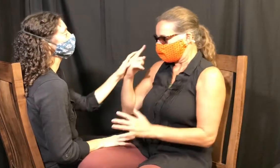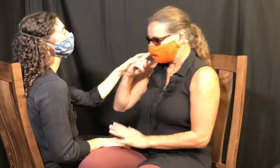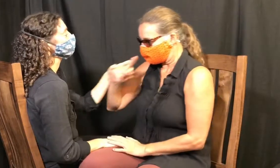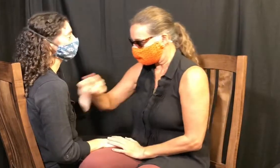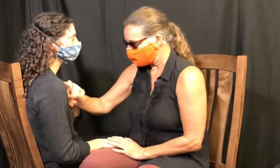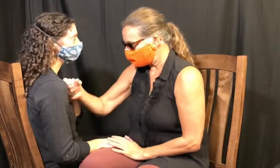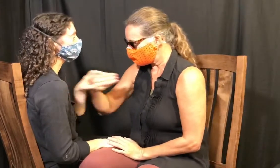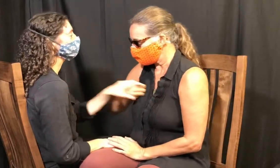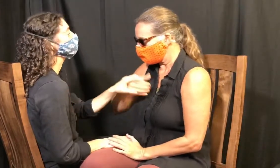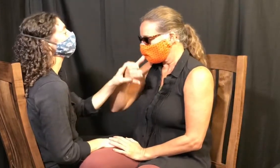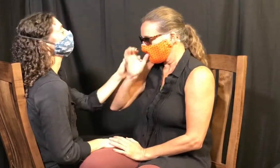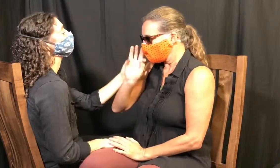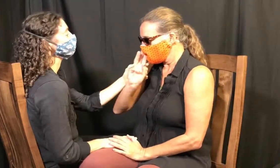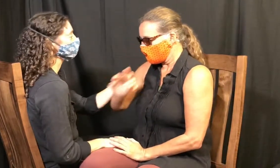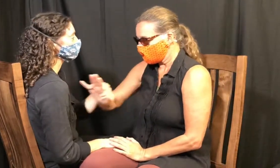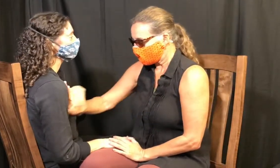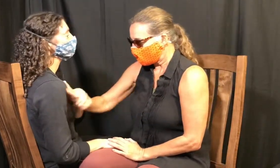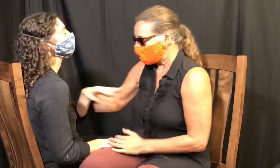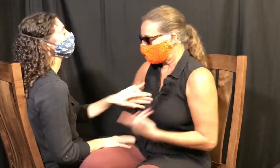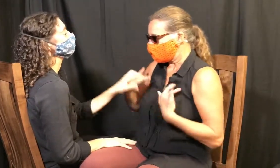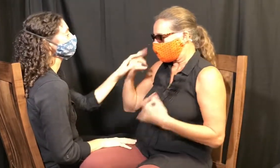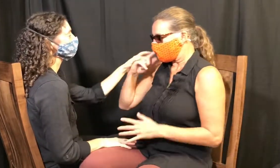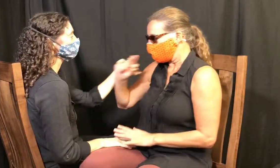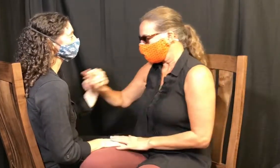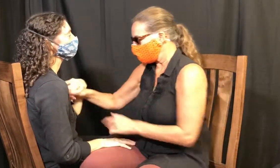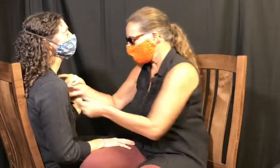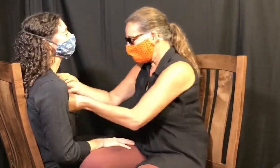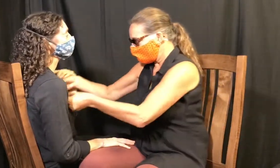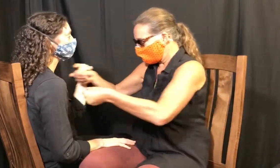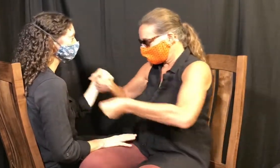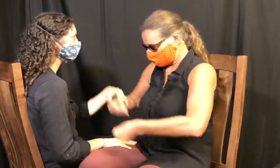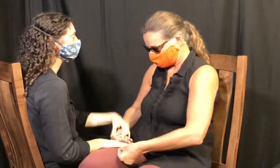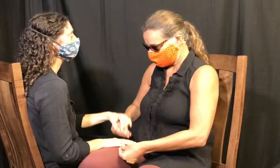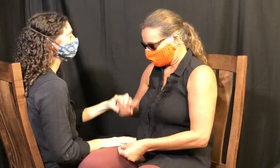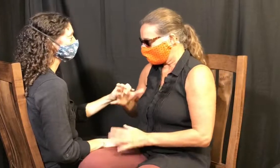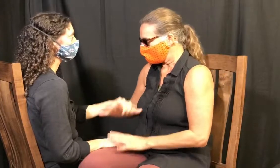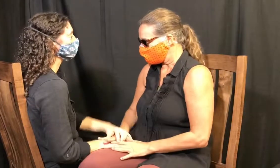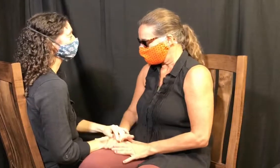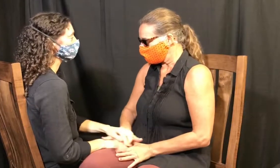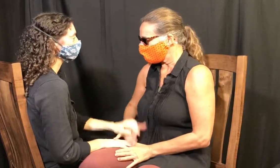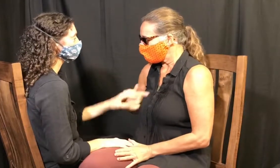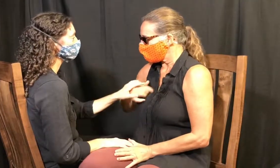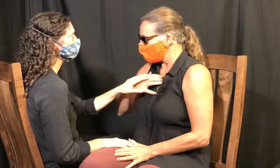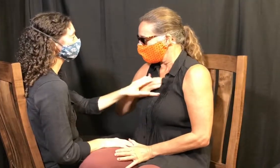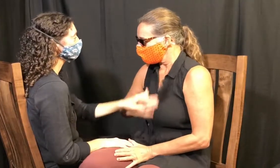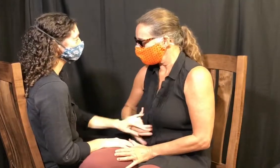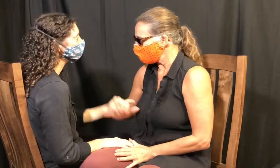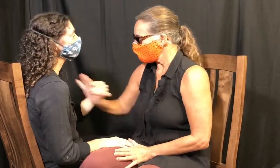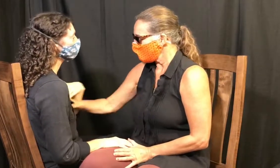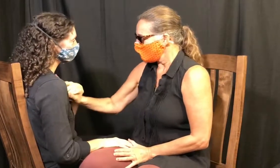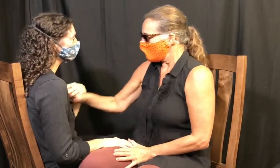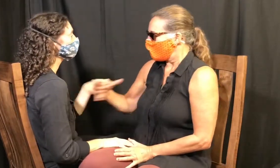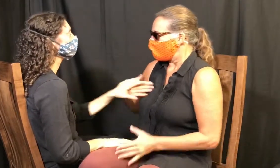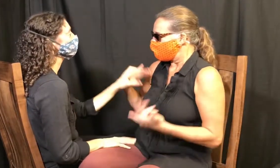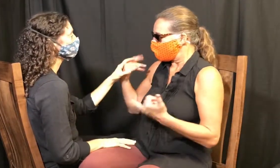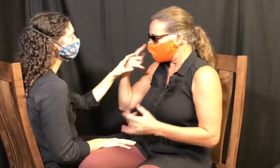so that soon you are not only sitting and waiting for someone to bring your cup of water, but you're also waiting for someone to bring your food when you're hungry